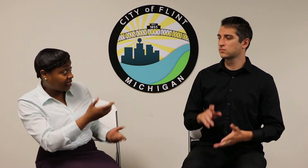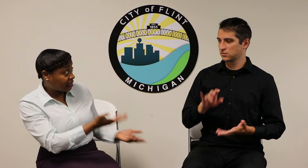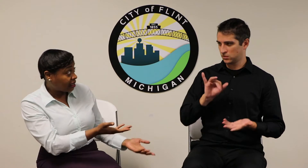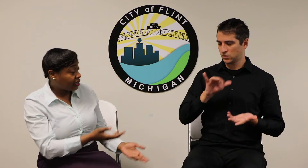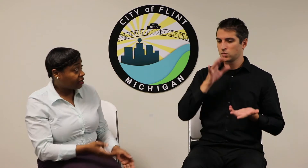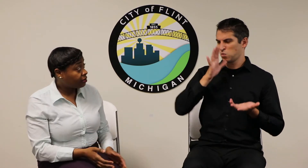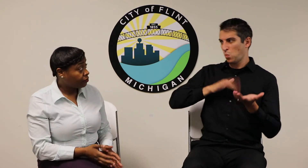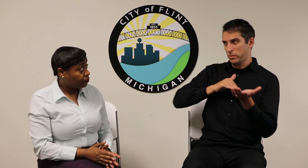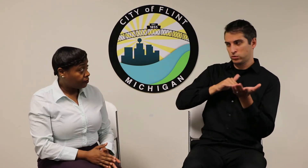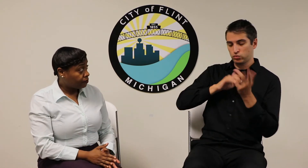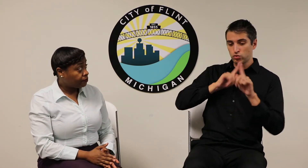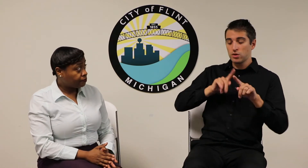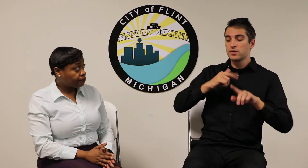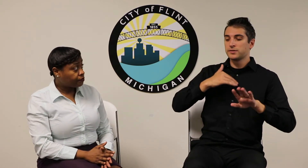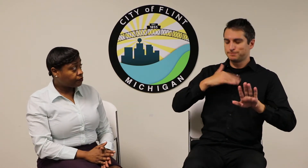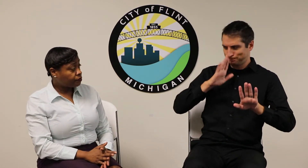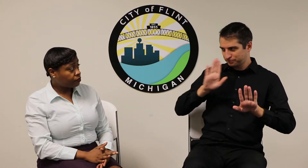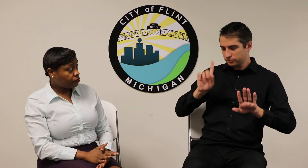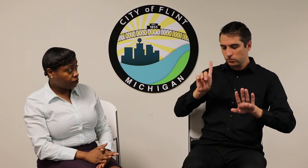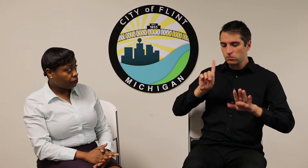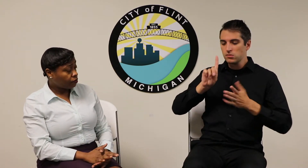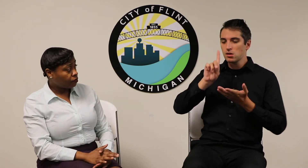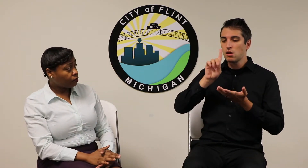Bone - bone density testing (cough) excuse me, usually doesn't